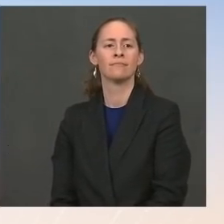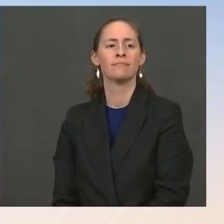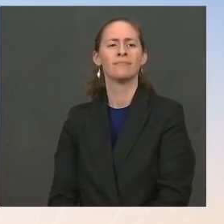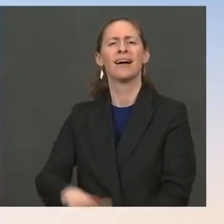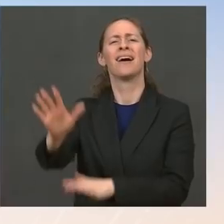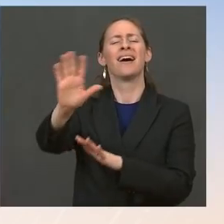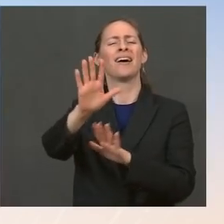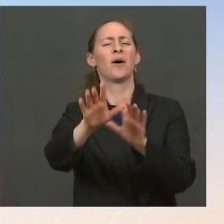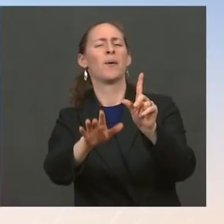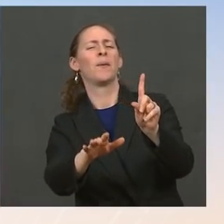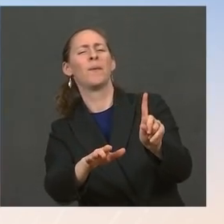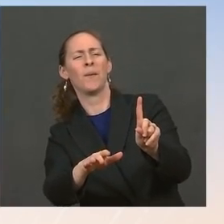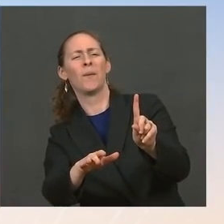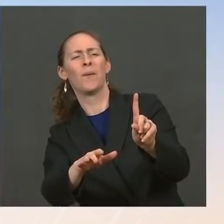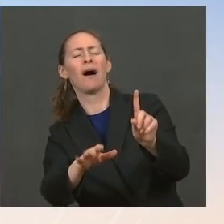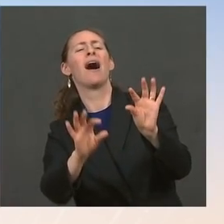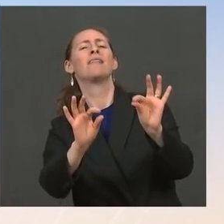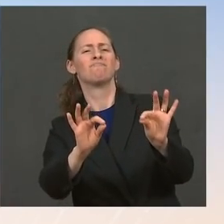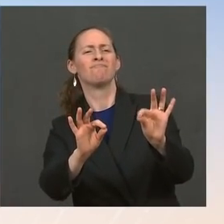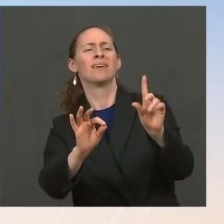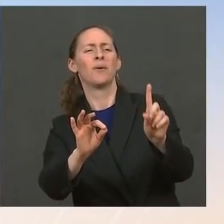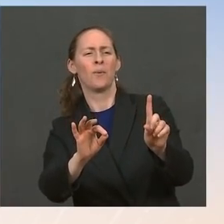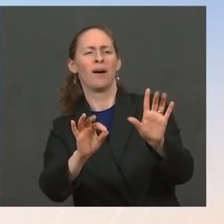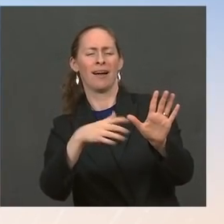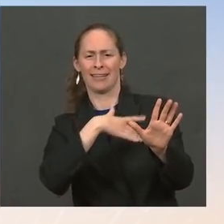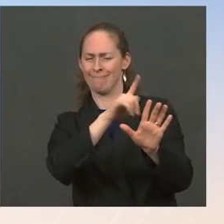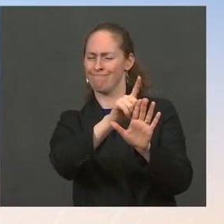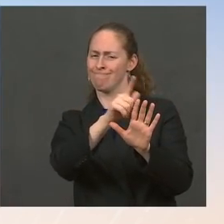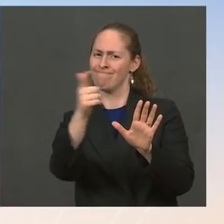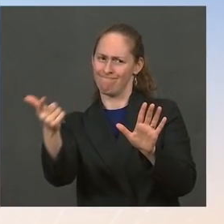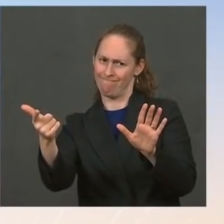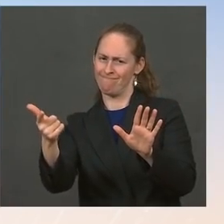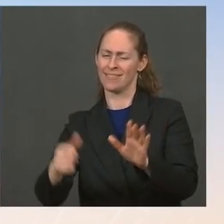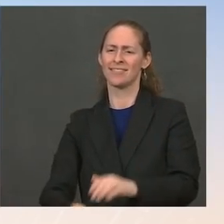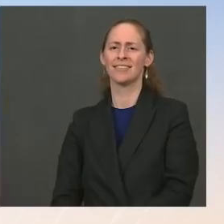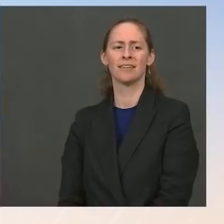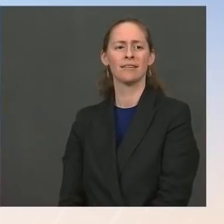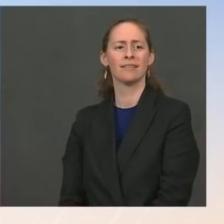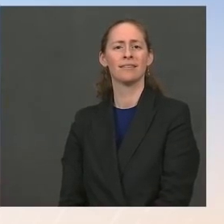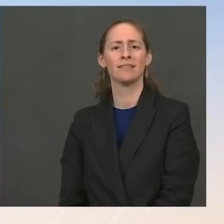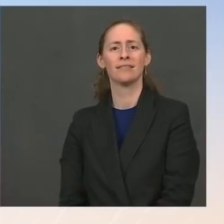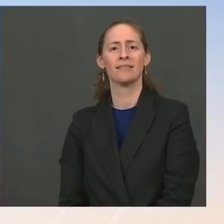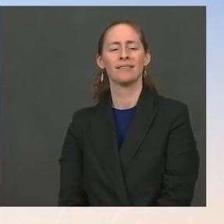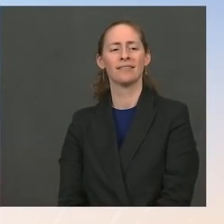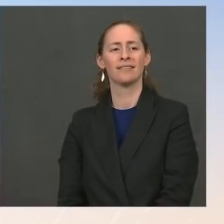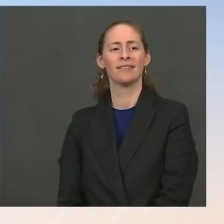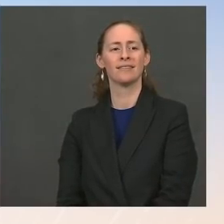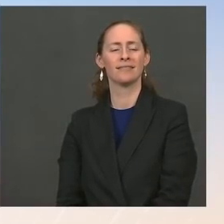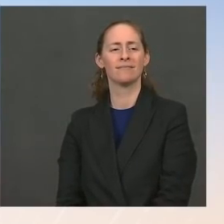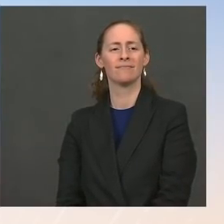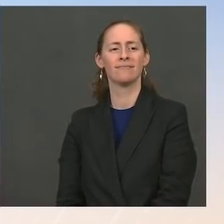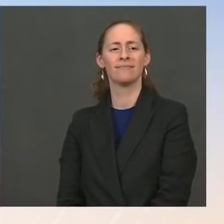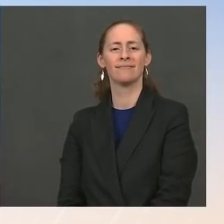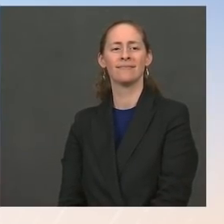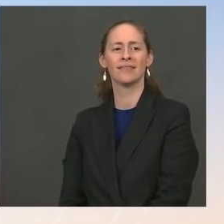The Press: Okay, here we go: Catholic bishops fear -- Ms. Psaki: You know what? I'm moving on over here. The Press: -- faith-based preschools -- Ms. Psaki: Go ahead. Go ahead. The Press: -- I'll go next. I'll go next, please. Thank you. The Press: Do you have -- do you have any reaction to the report that the U.S.